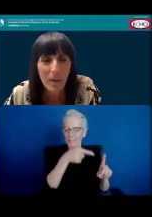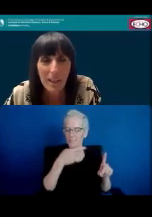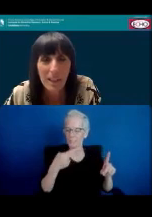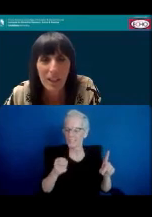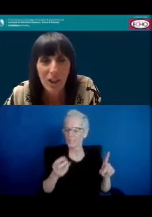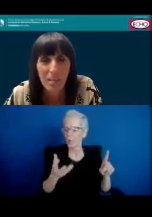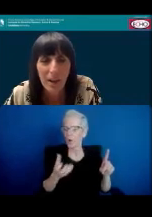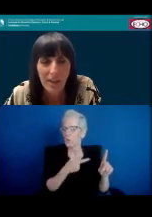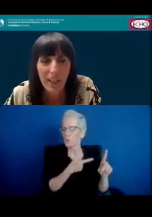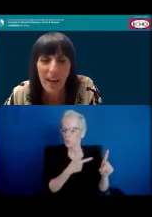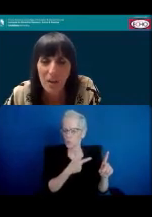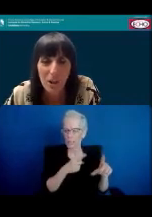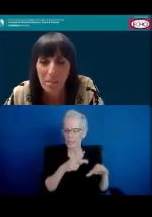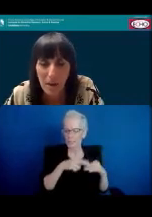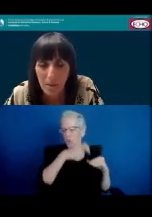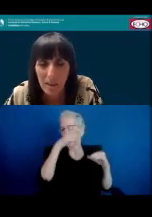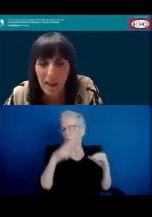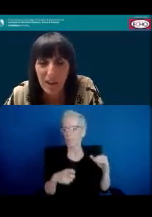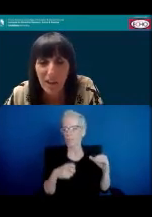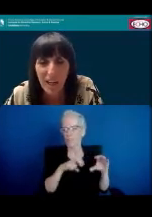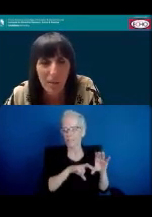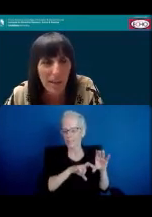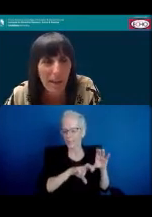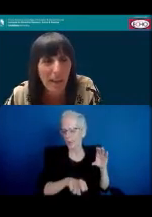wanted to jump off the couch. And mom was not okay with that,